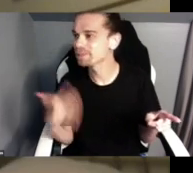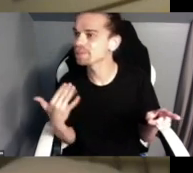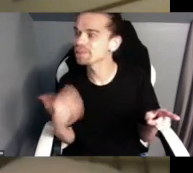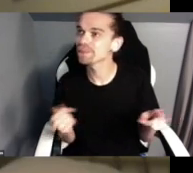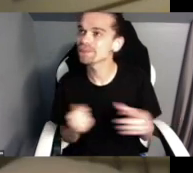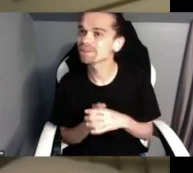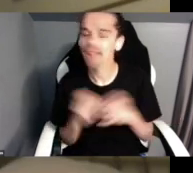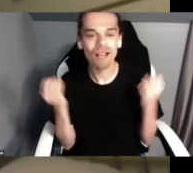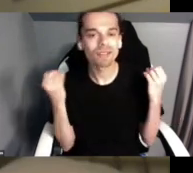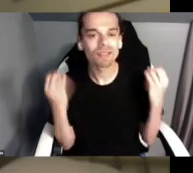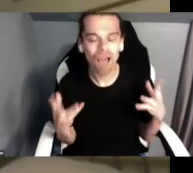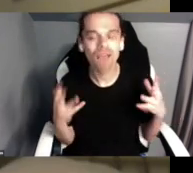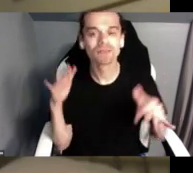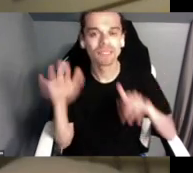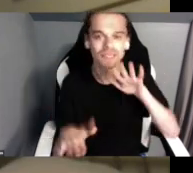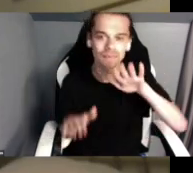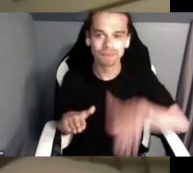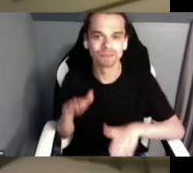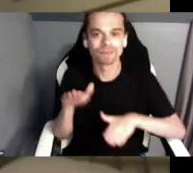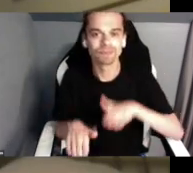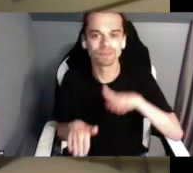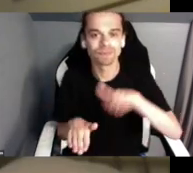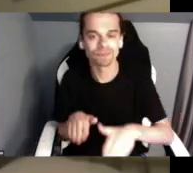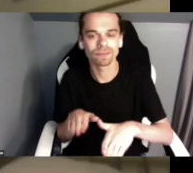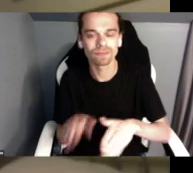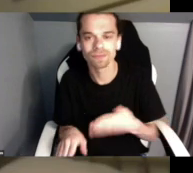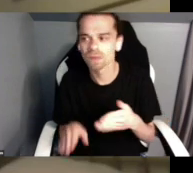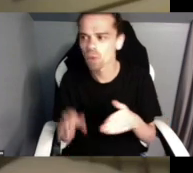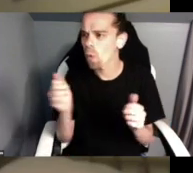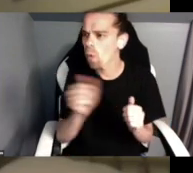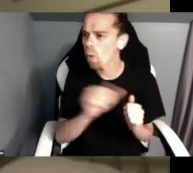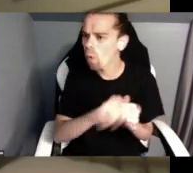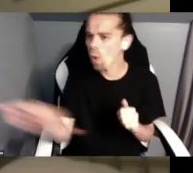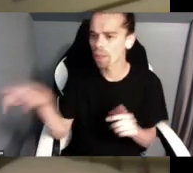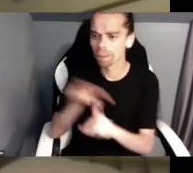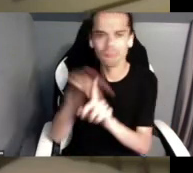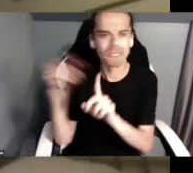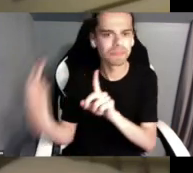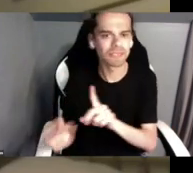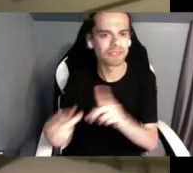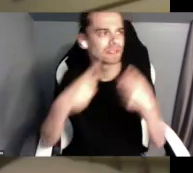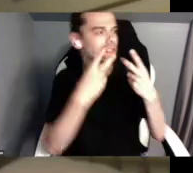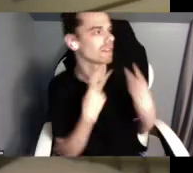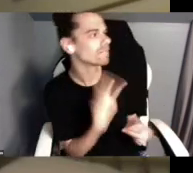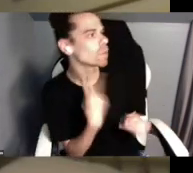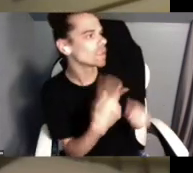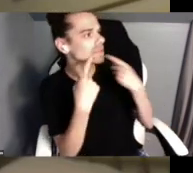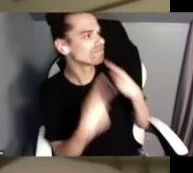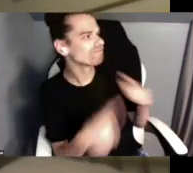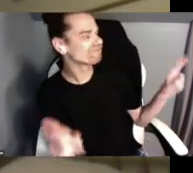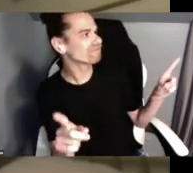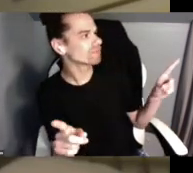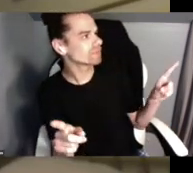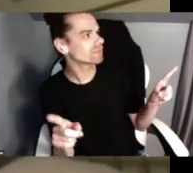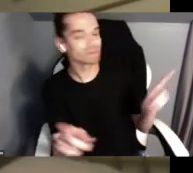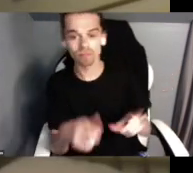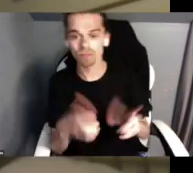make sure that the voices of multi marginalized people with disabilities are at the forefront of the movement.